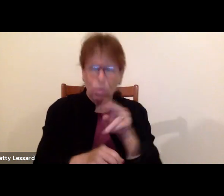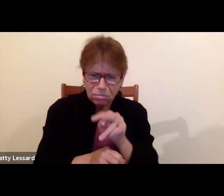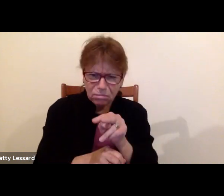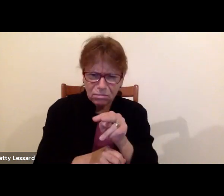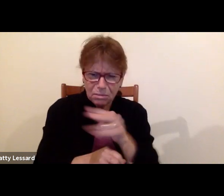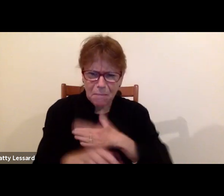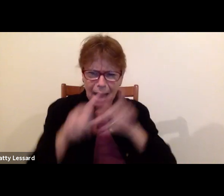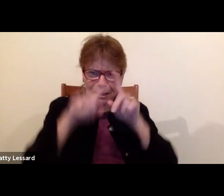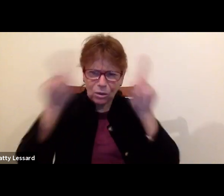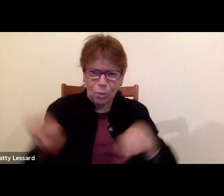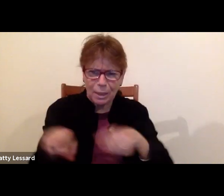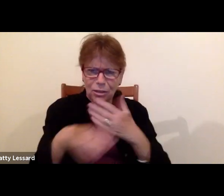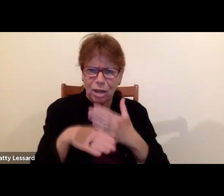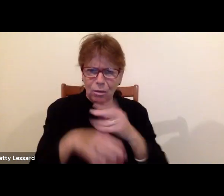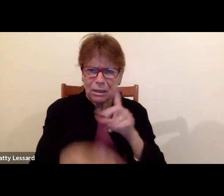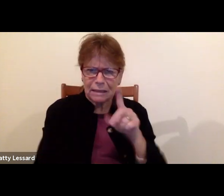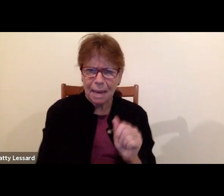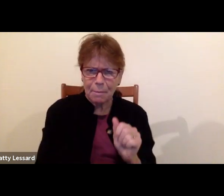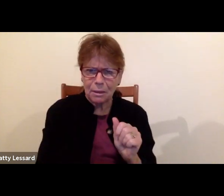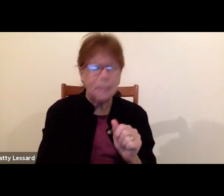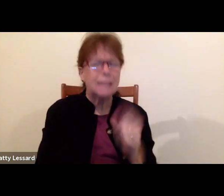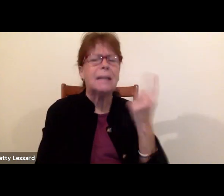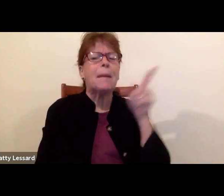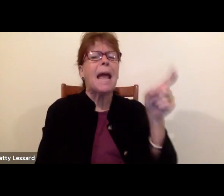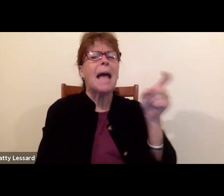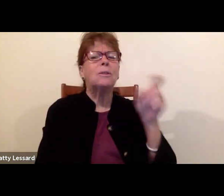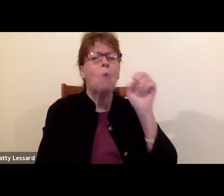He works on user interface design for system administrator, and I work on accessibility. So we keep it all in the family.